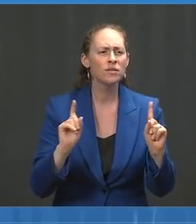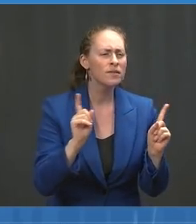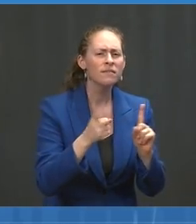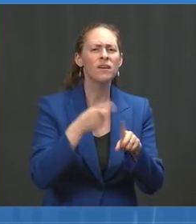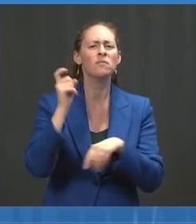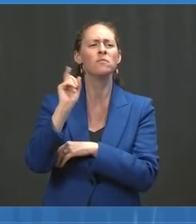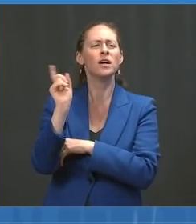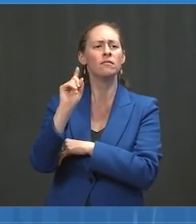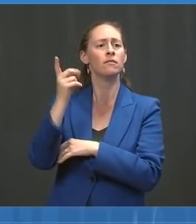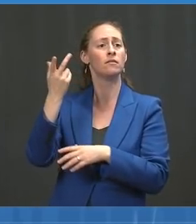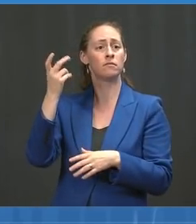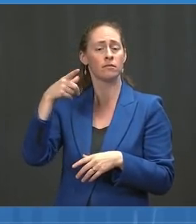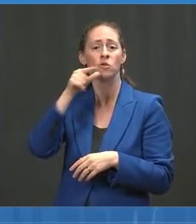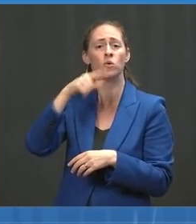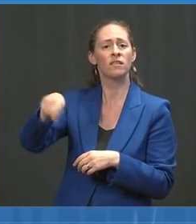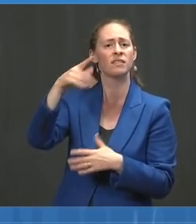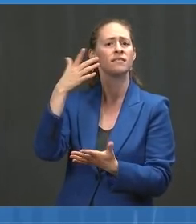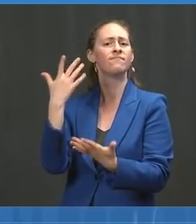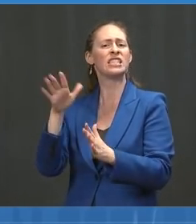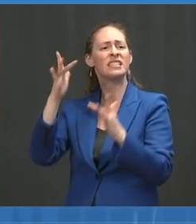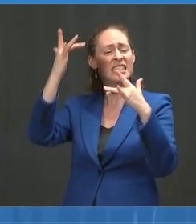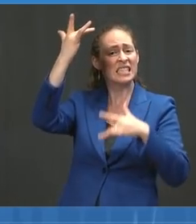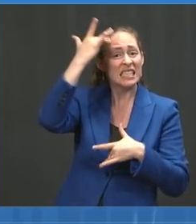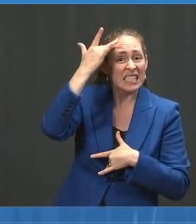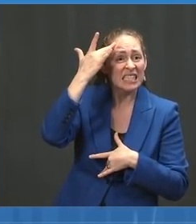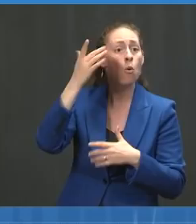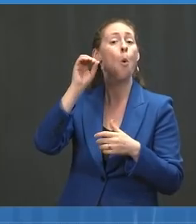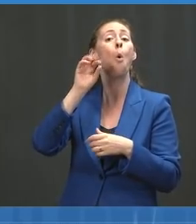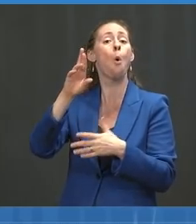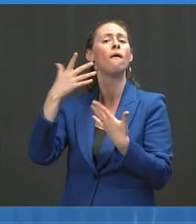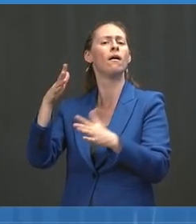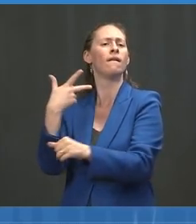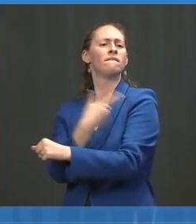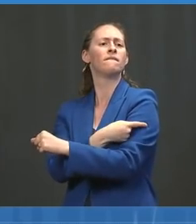against every aspect of the spike protein, which is the good news.